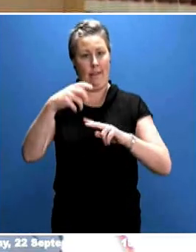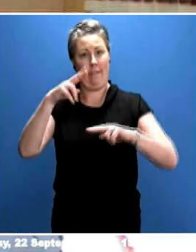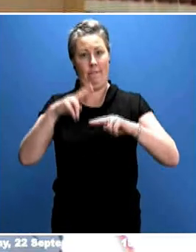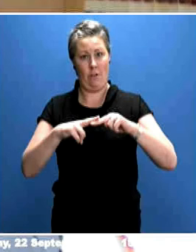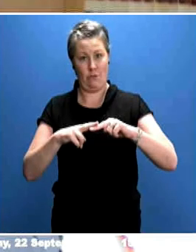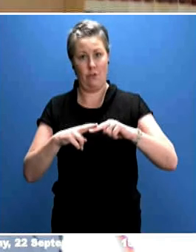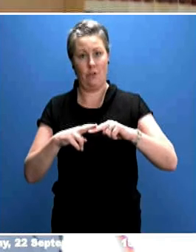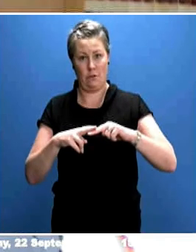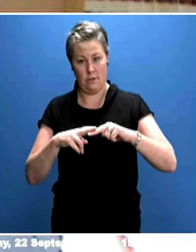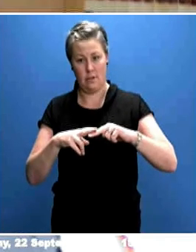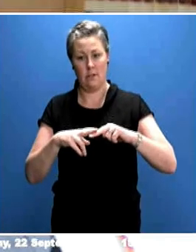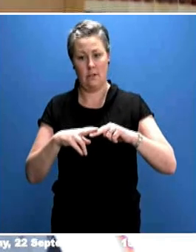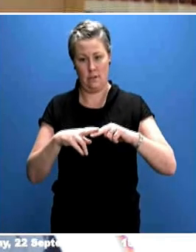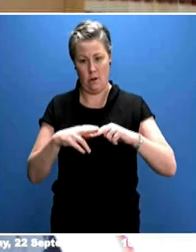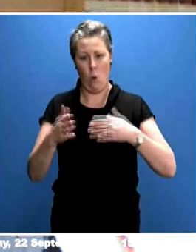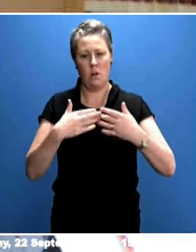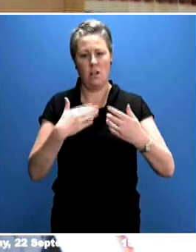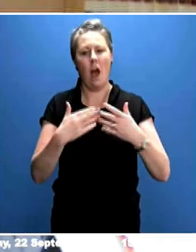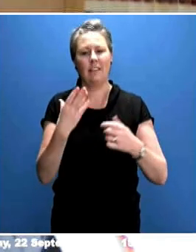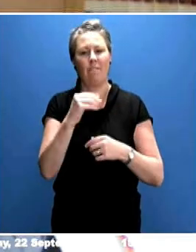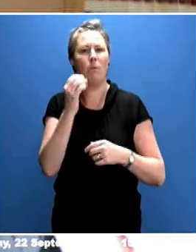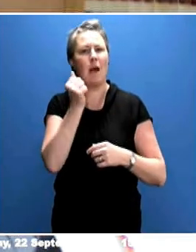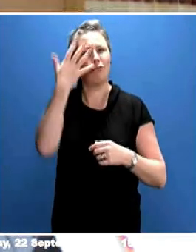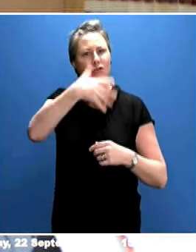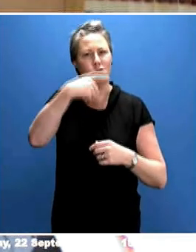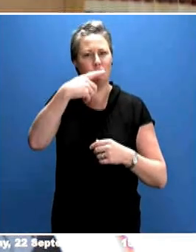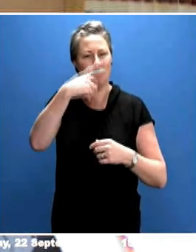We have looked at quite an number of other services that are ACCHO-led.